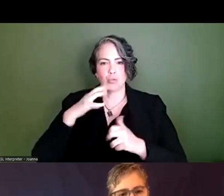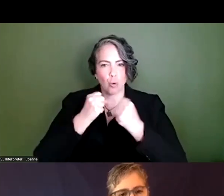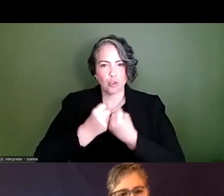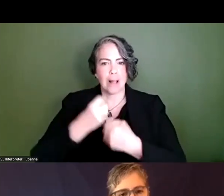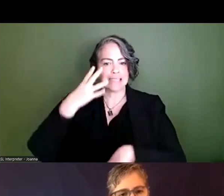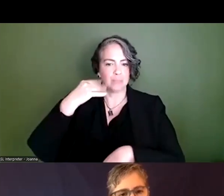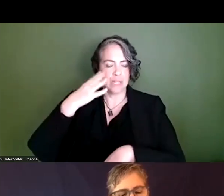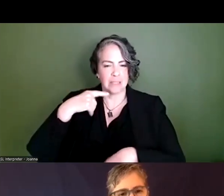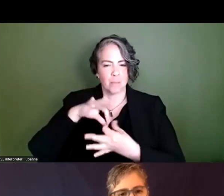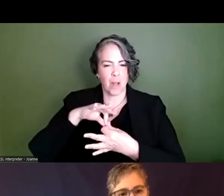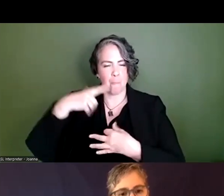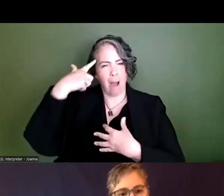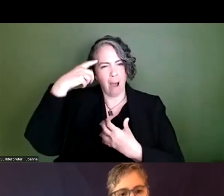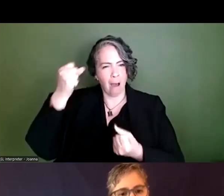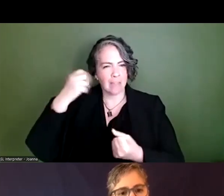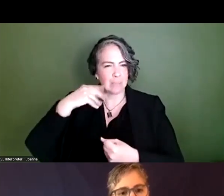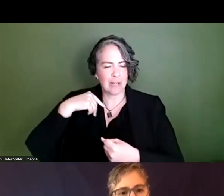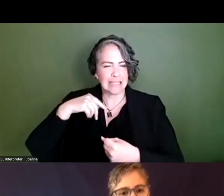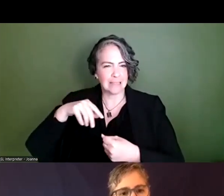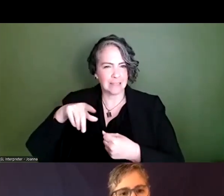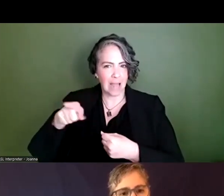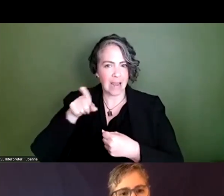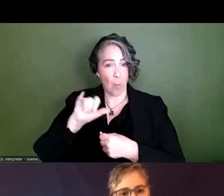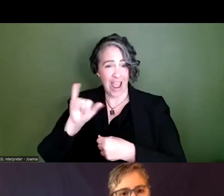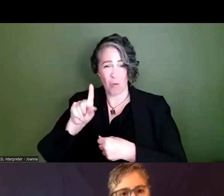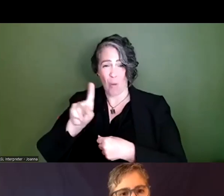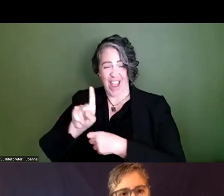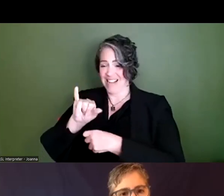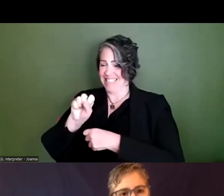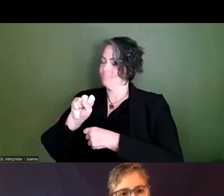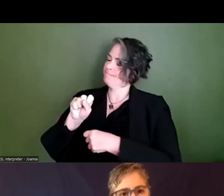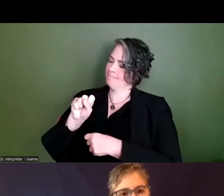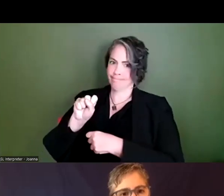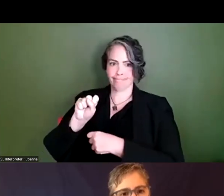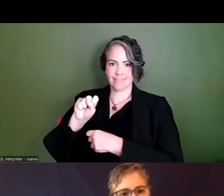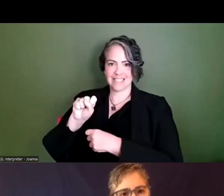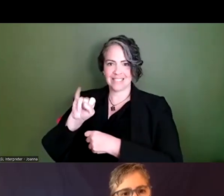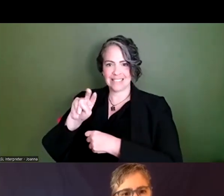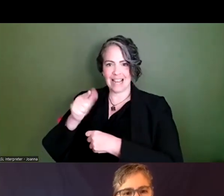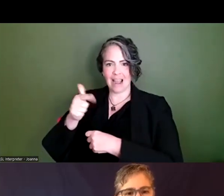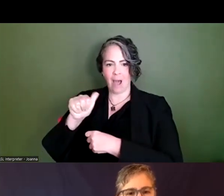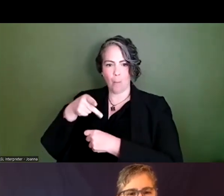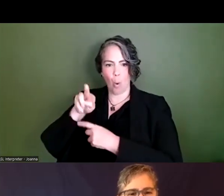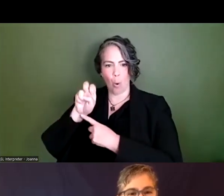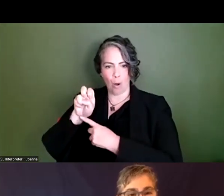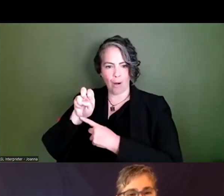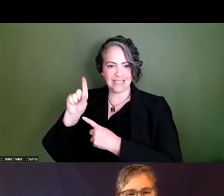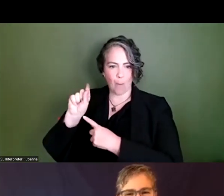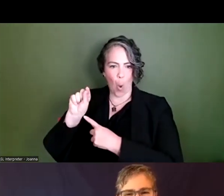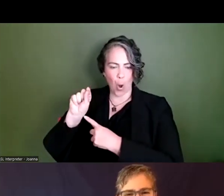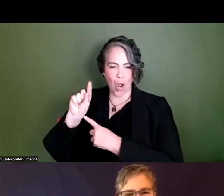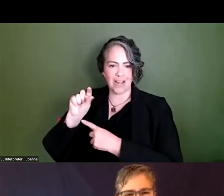I believe Singapore, and it’s just people's viewpoints on how people see people who've